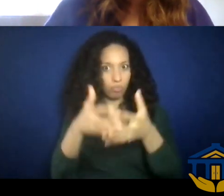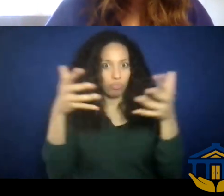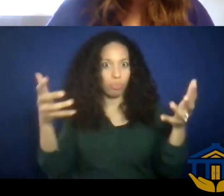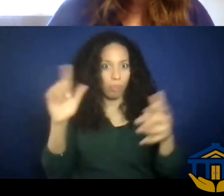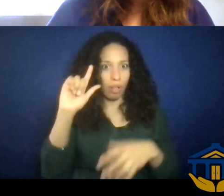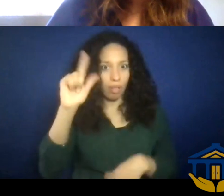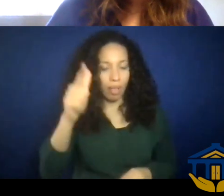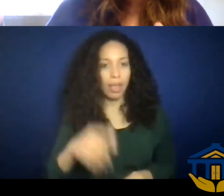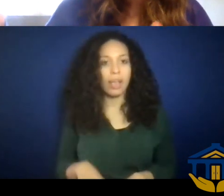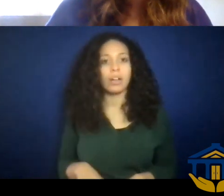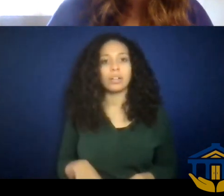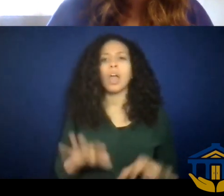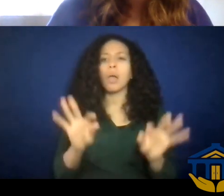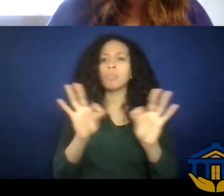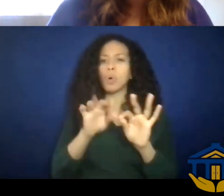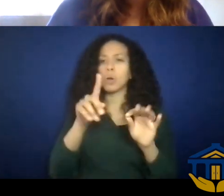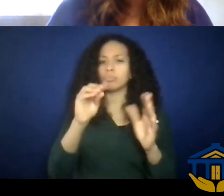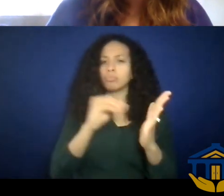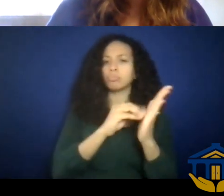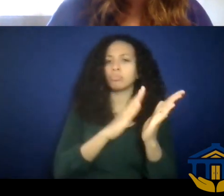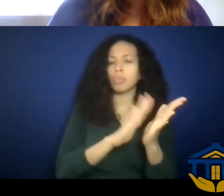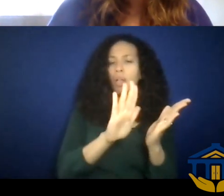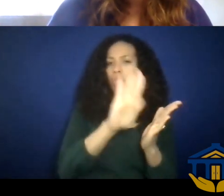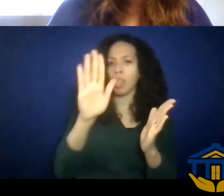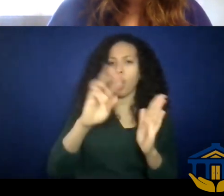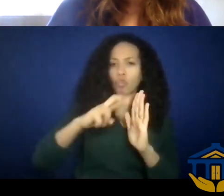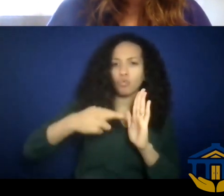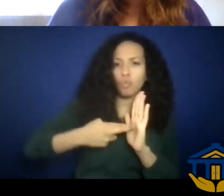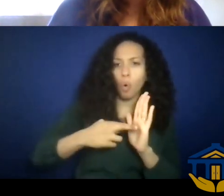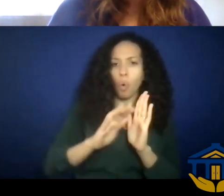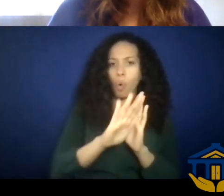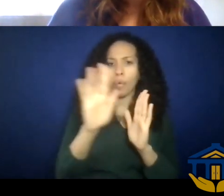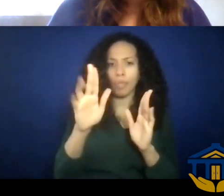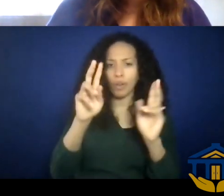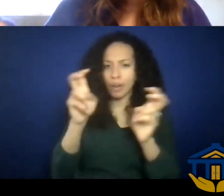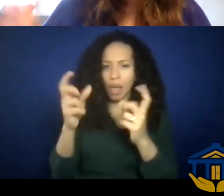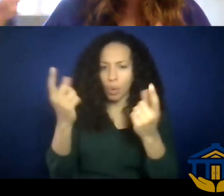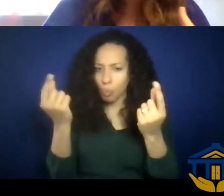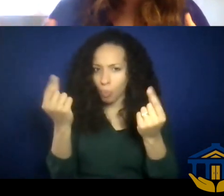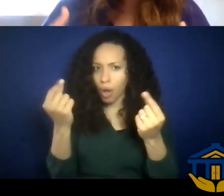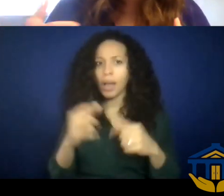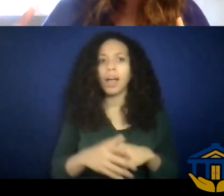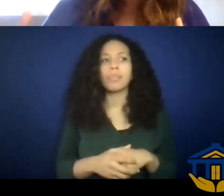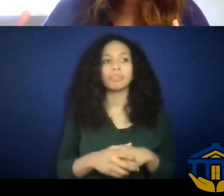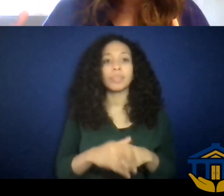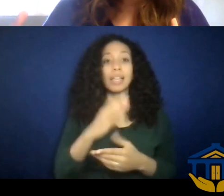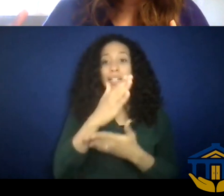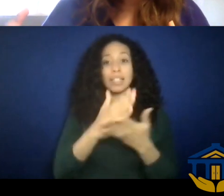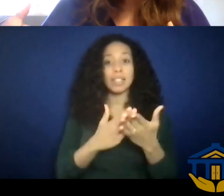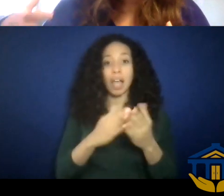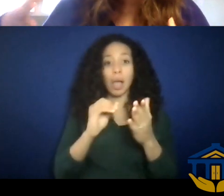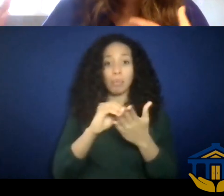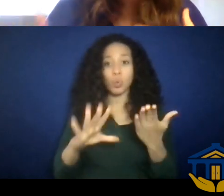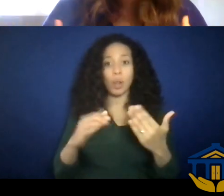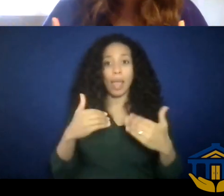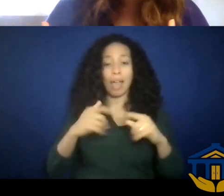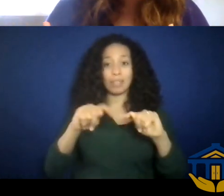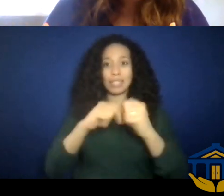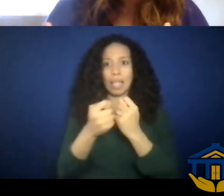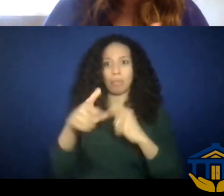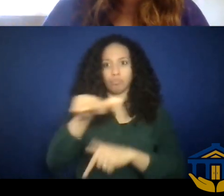and it's just really helpful to have that. Some students have rotating teams and so many providers